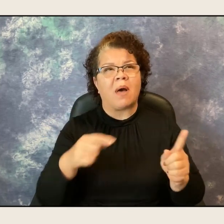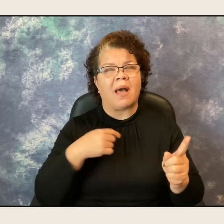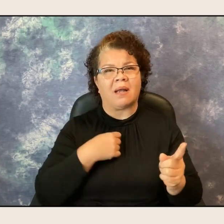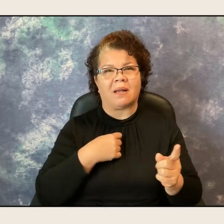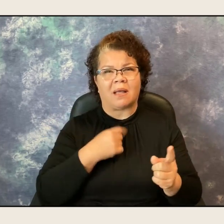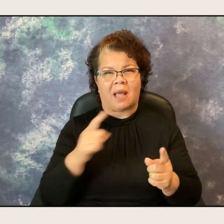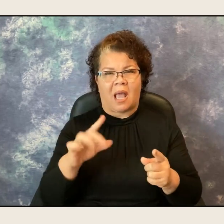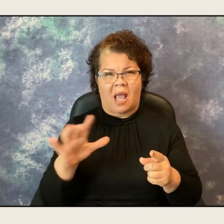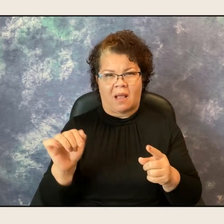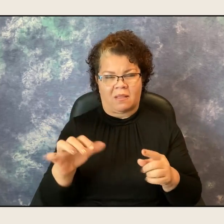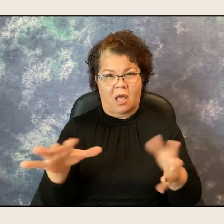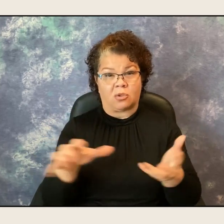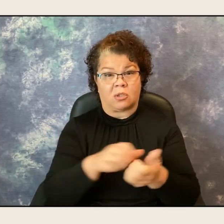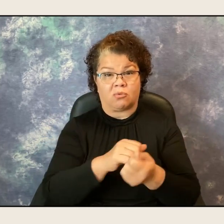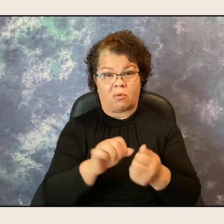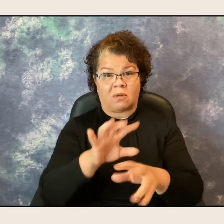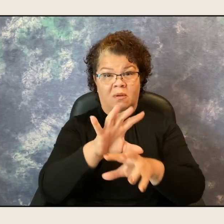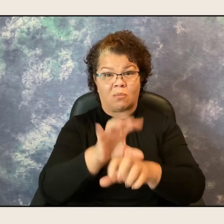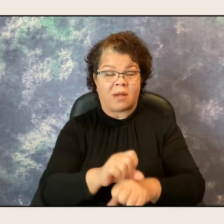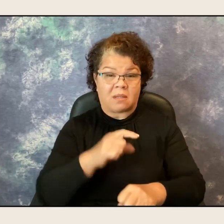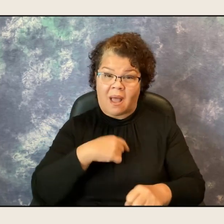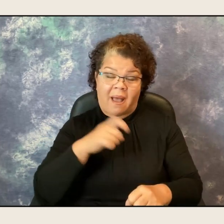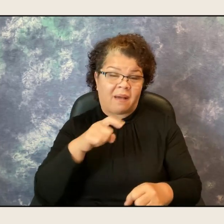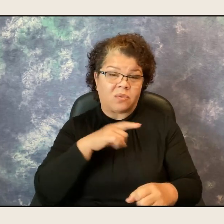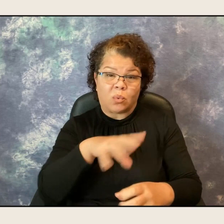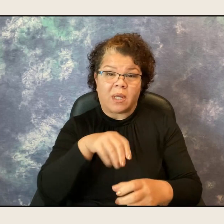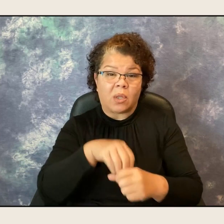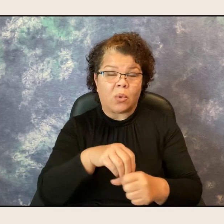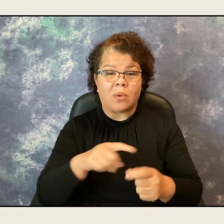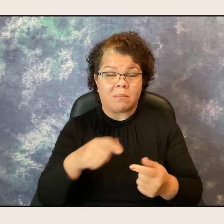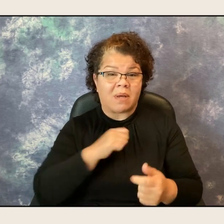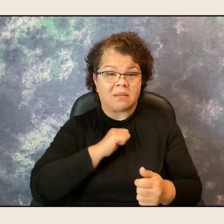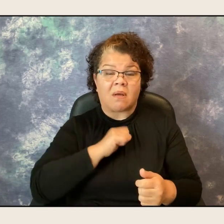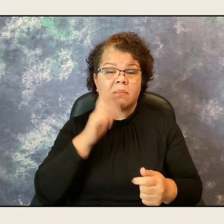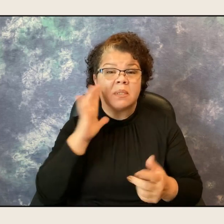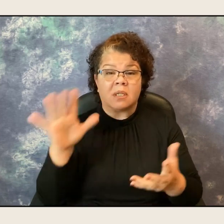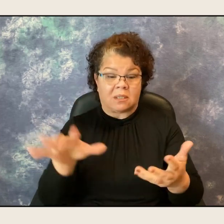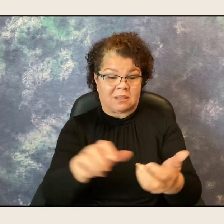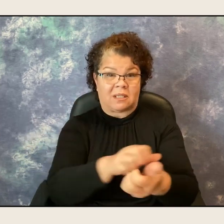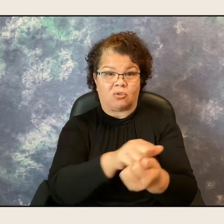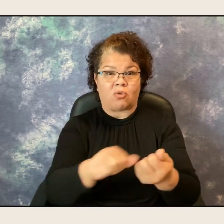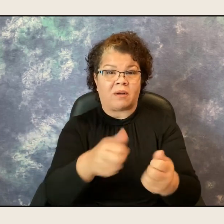I also see it as a disruptor to such a boring kind of reality.